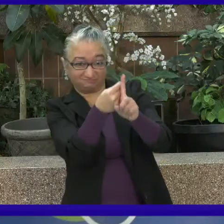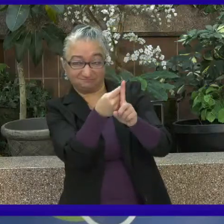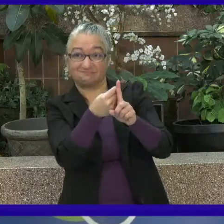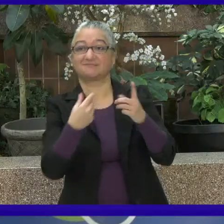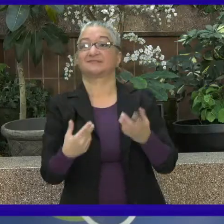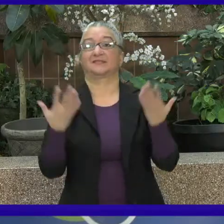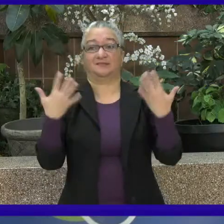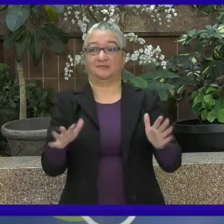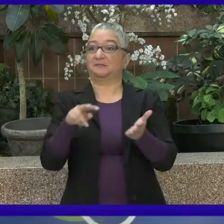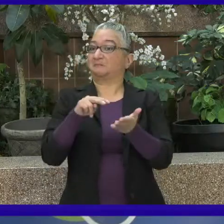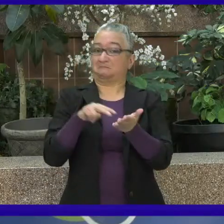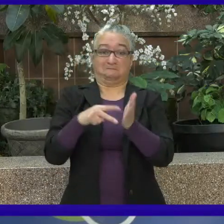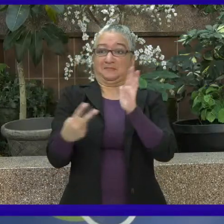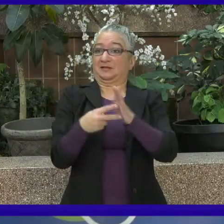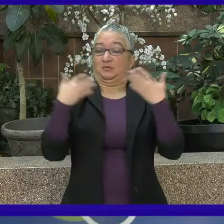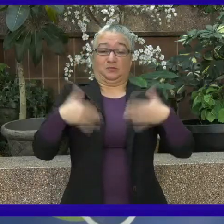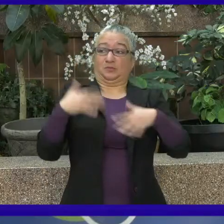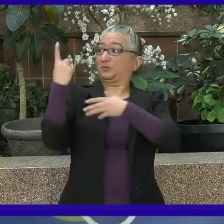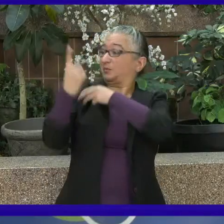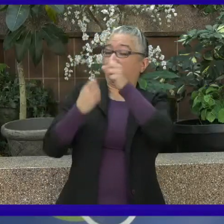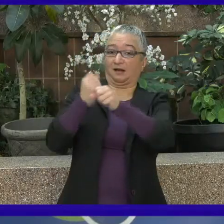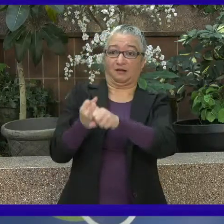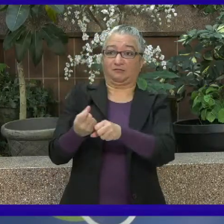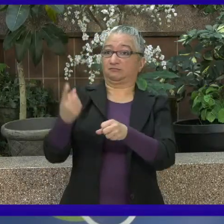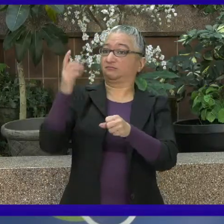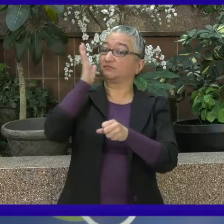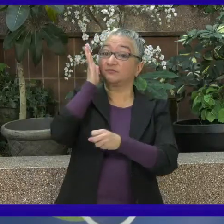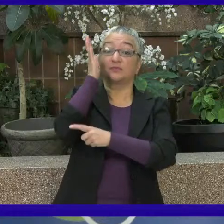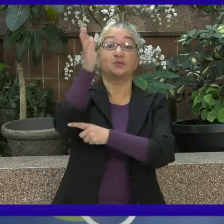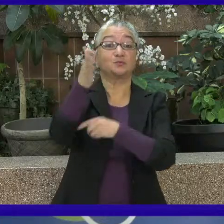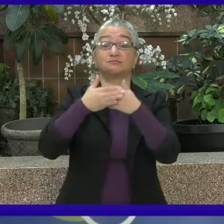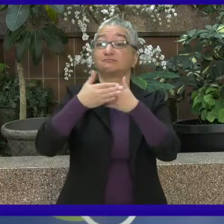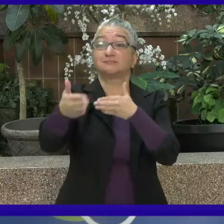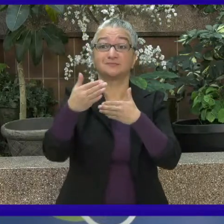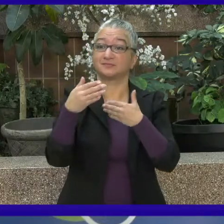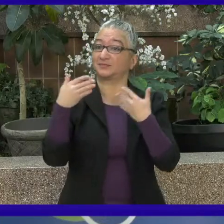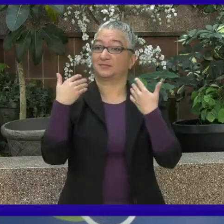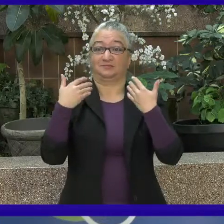you are both deserving of honor for demonstrating your personal and professional leadership